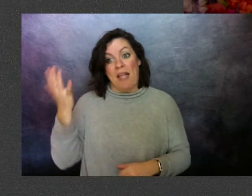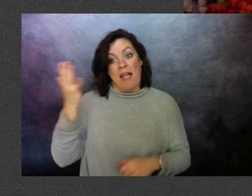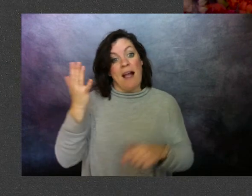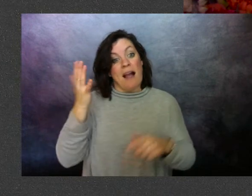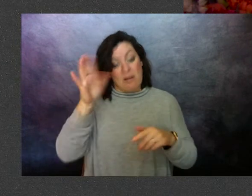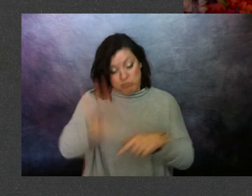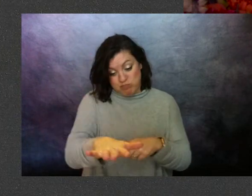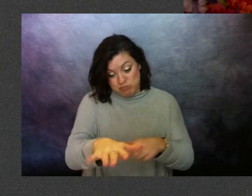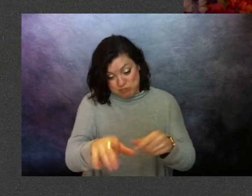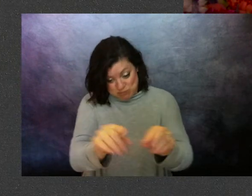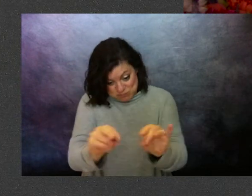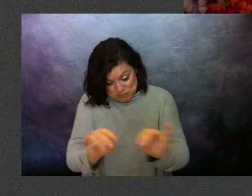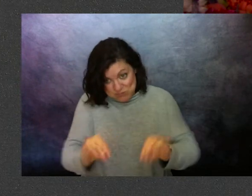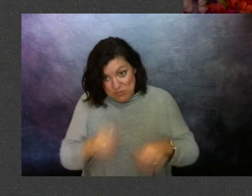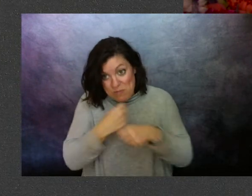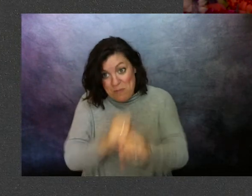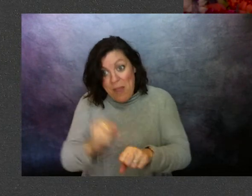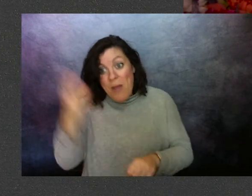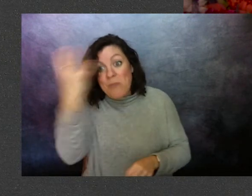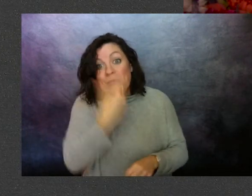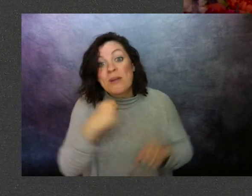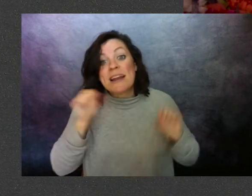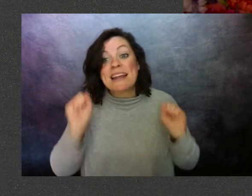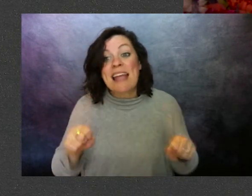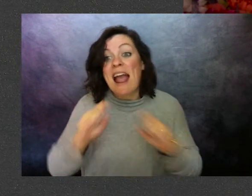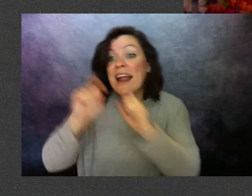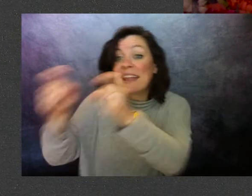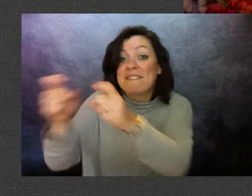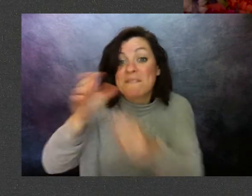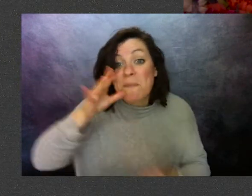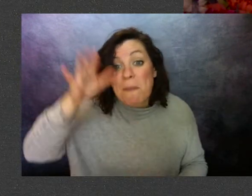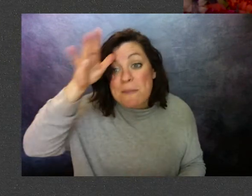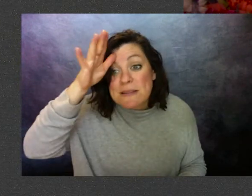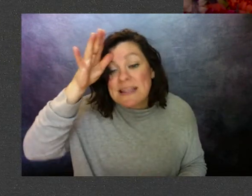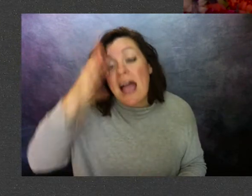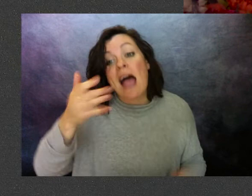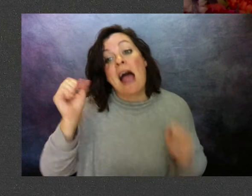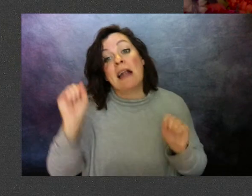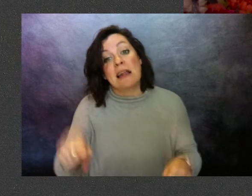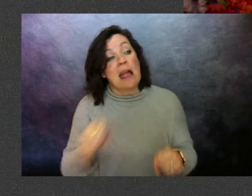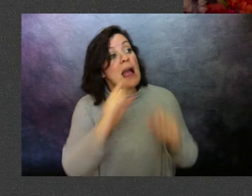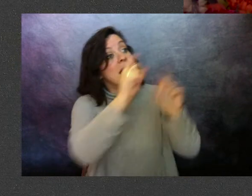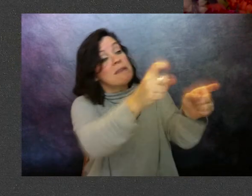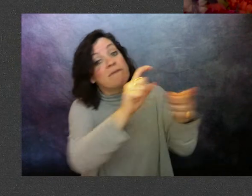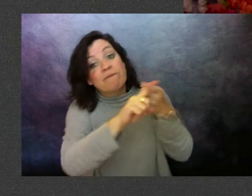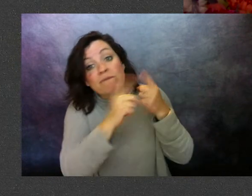I can take this and I can hang it on my refrigerator or I could give it to my mom or my dad or someone really special.